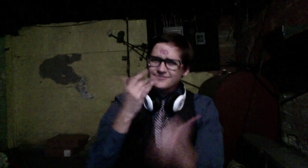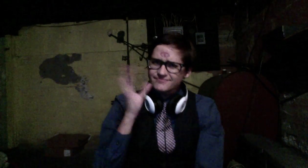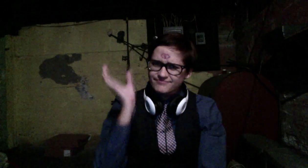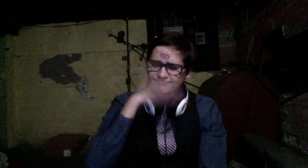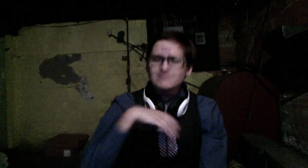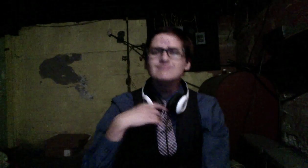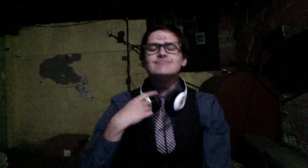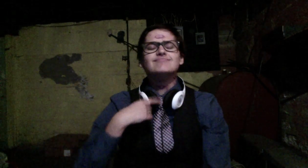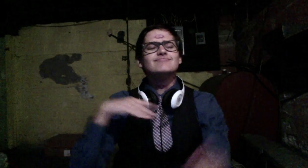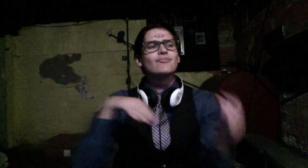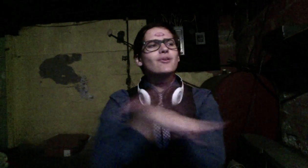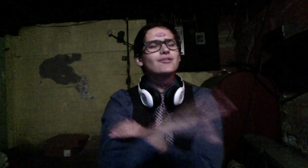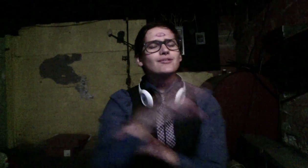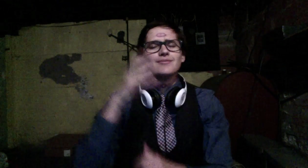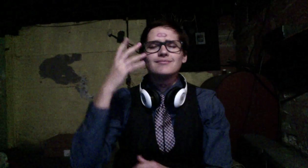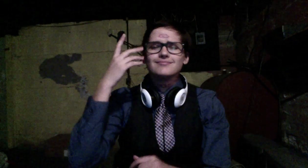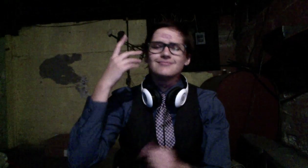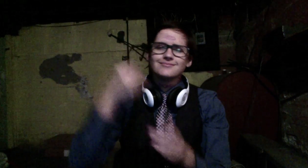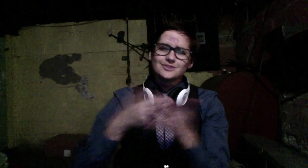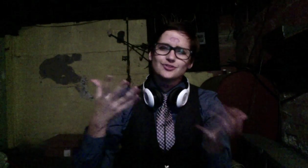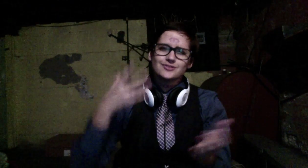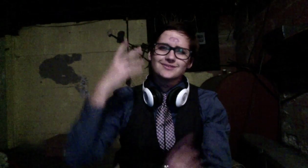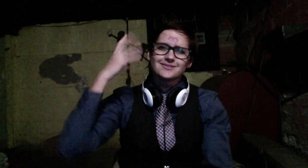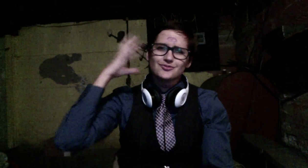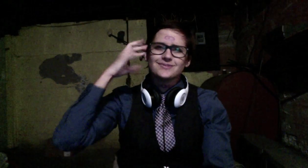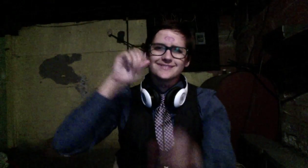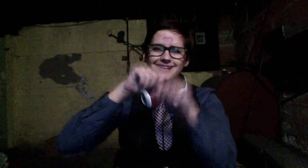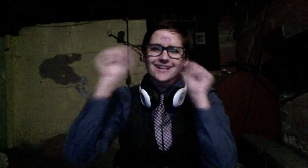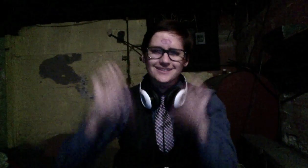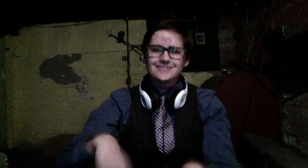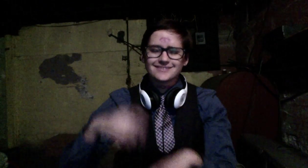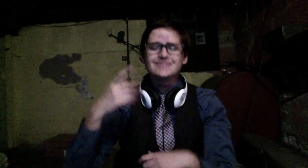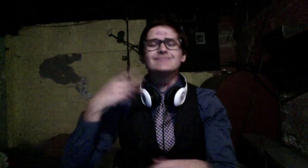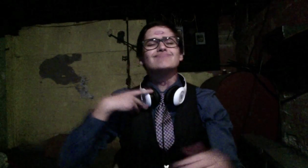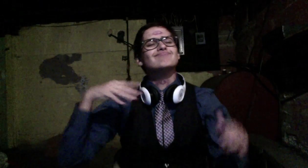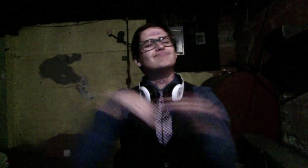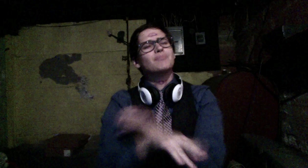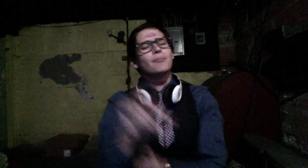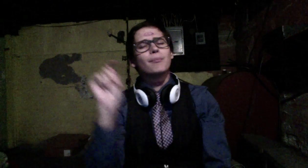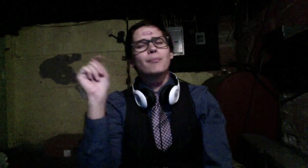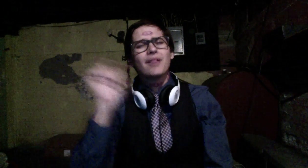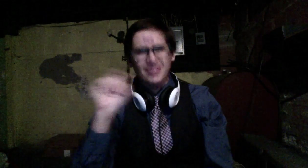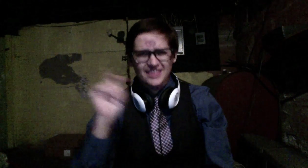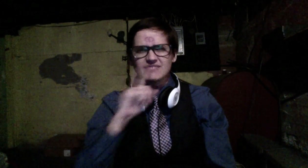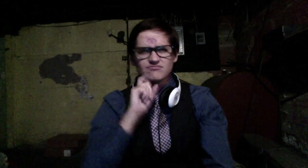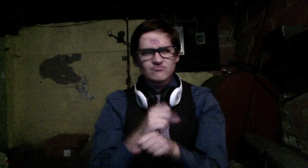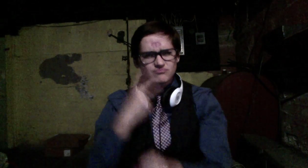HERE STRANGE I ENTER HERE RADIO STATION I ENTER BATHROOM ACTUALLY